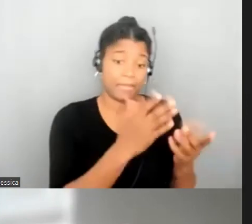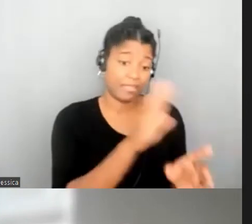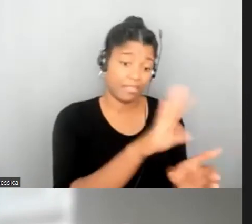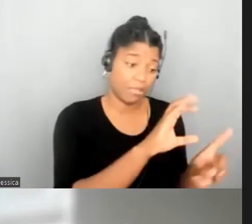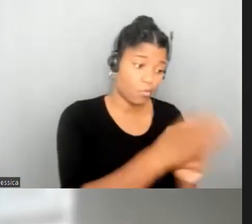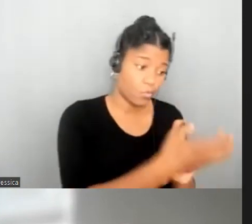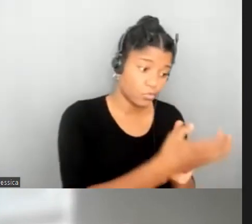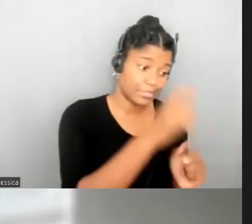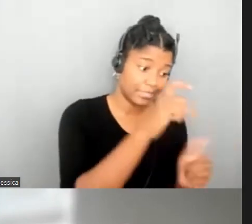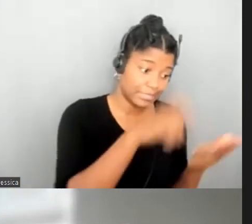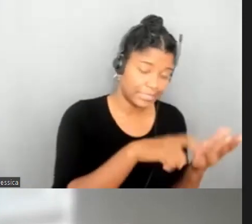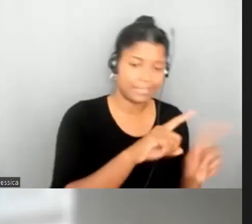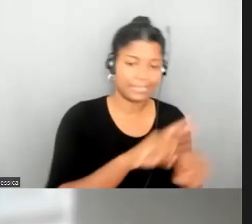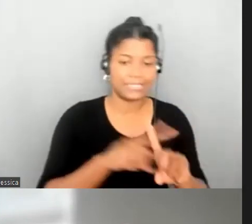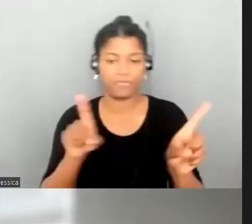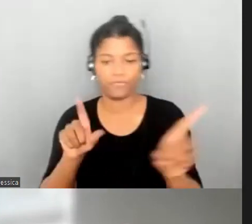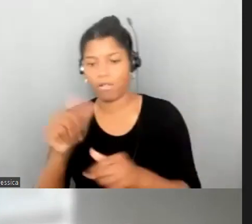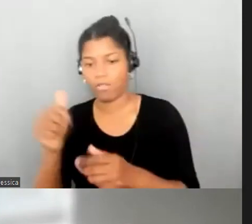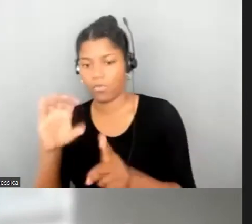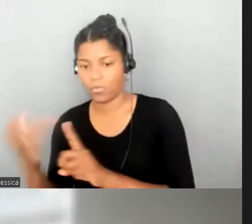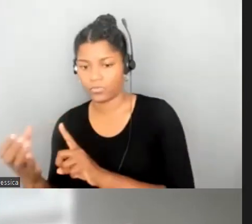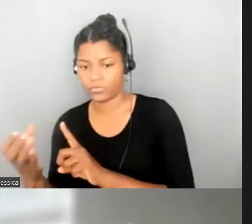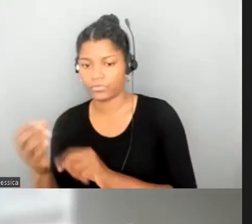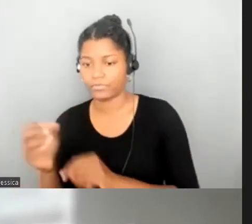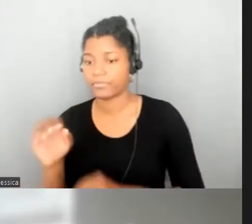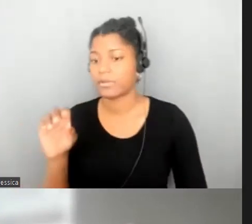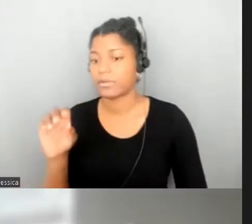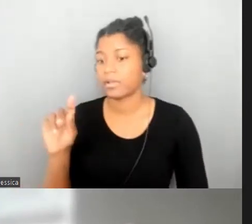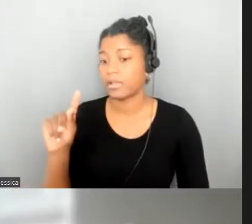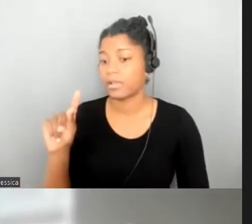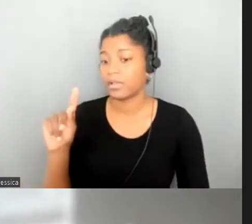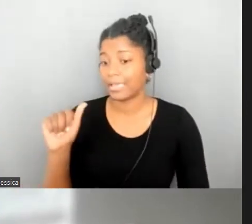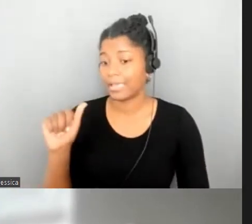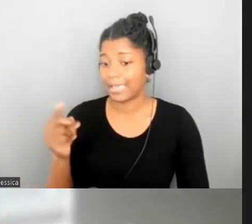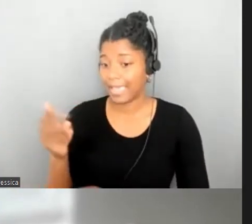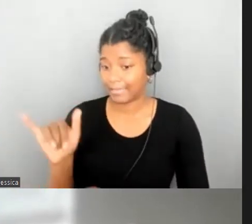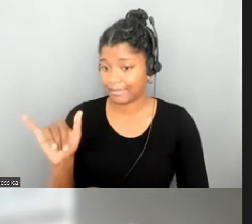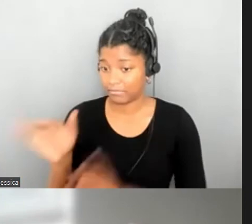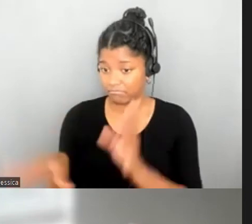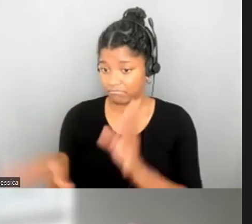And I don't know if you had anything else to add. What if unsuccessful.